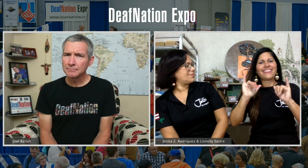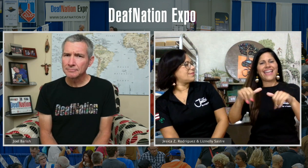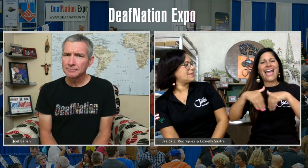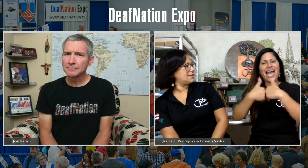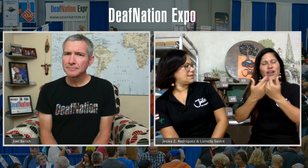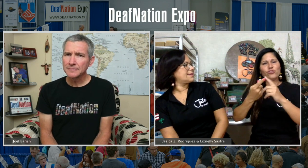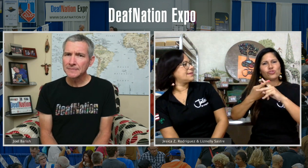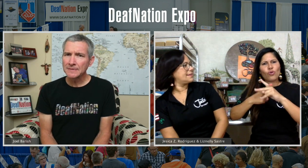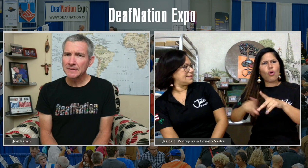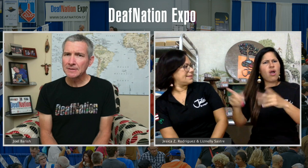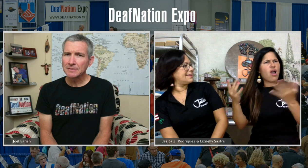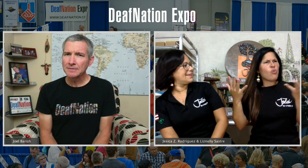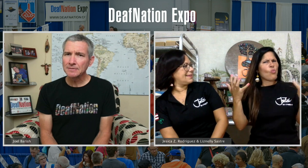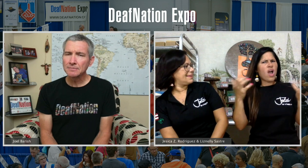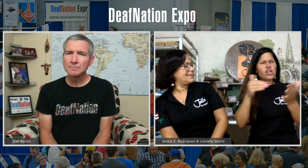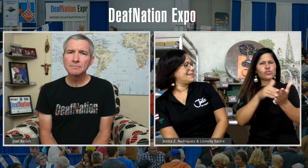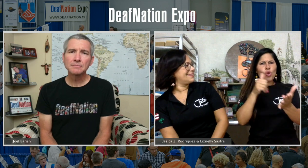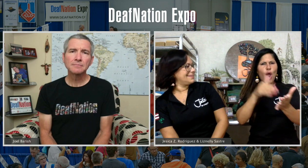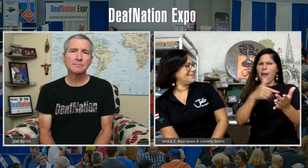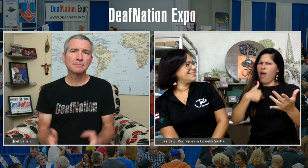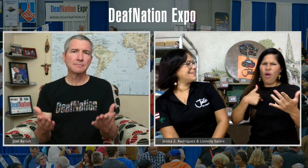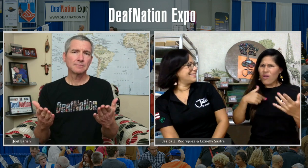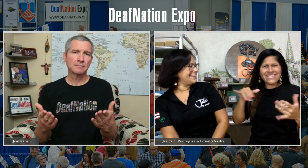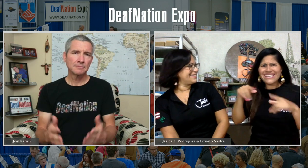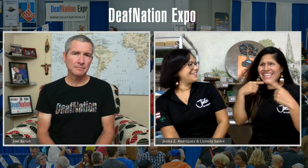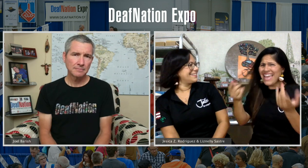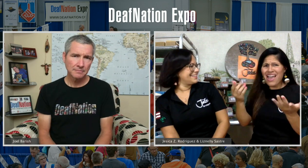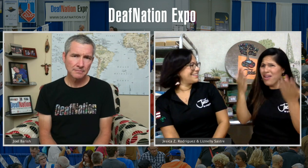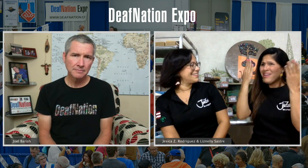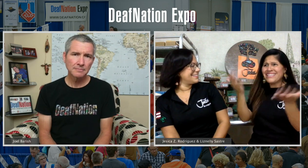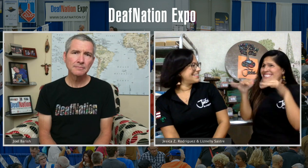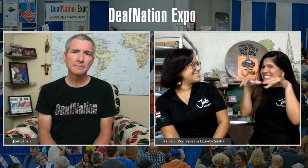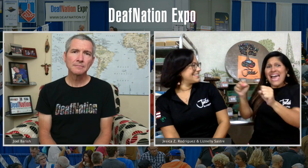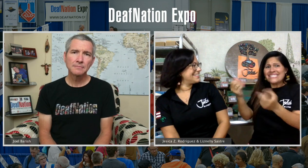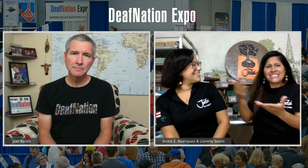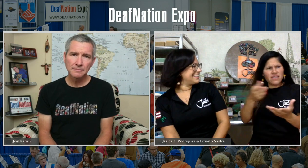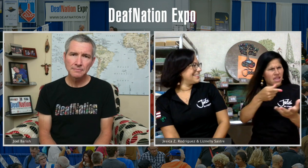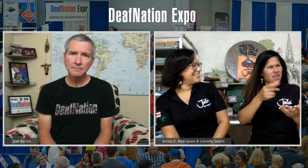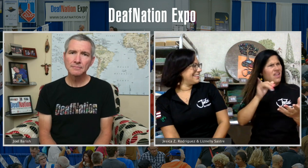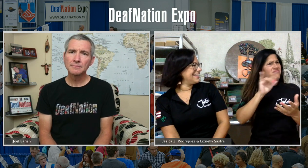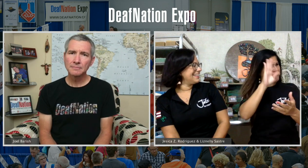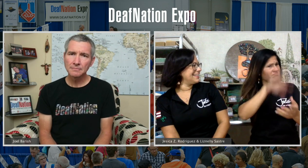That’s how she started wanting to make soap. I said yes!